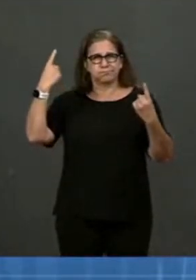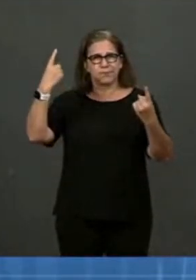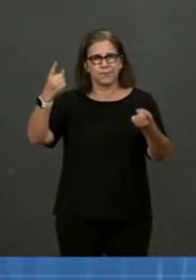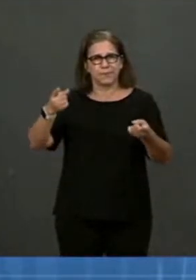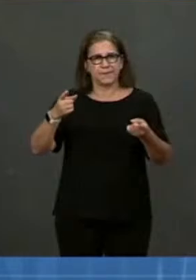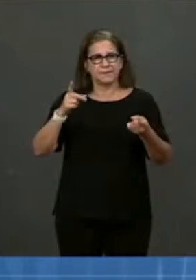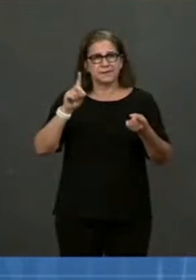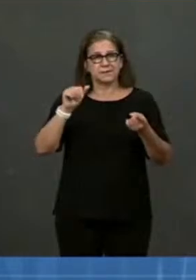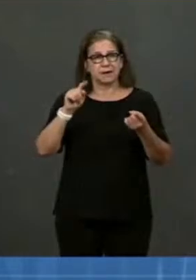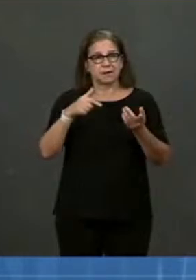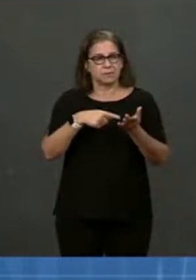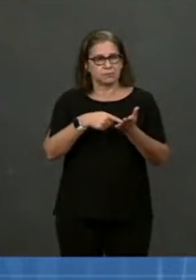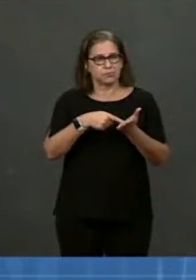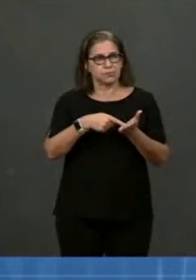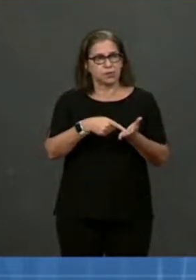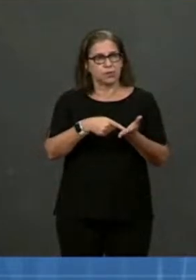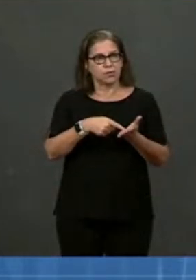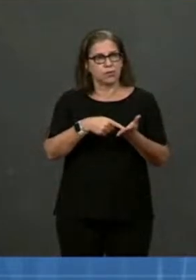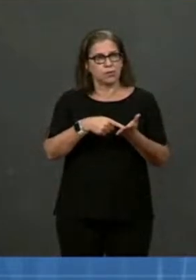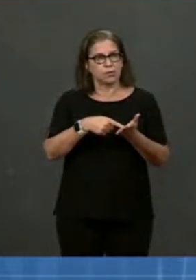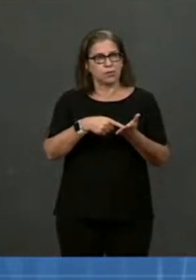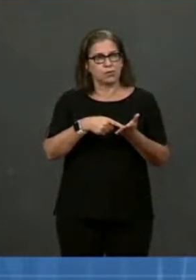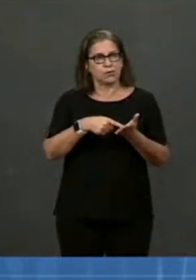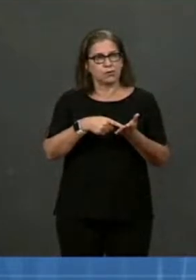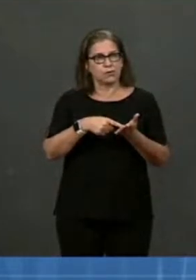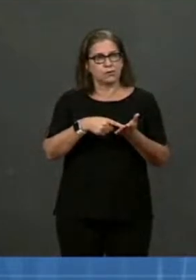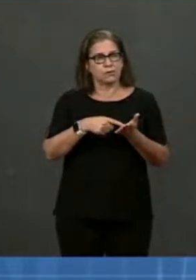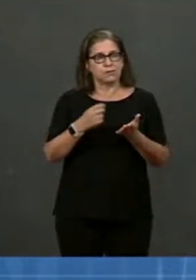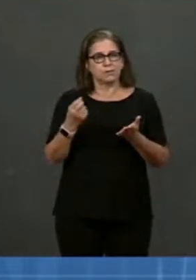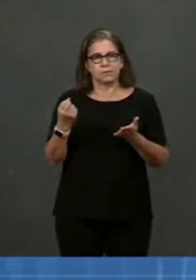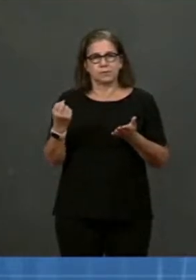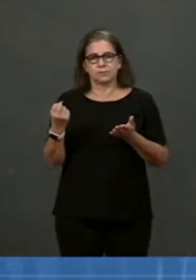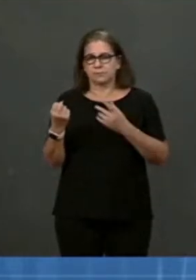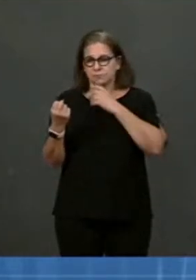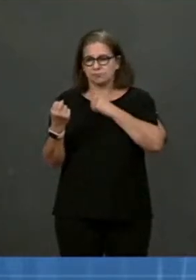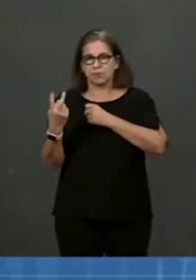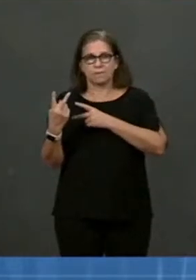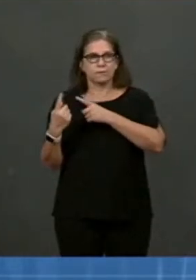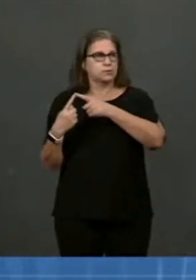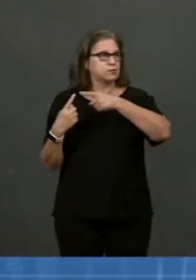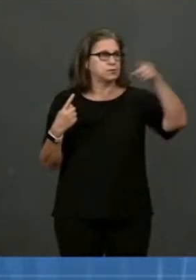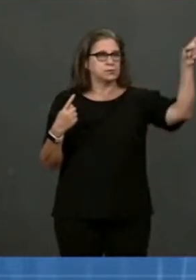ENTERED THEIR BOOSTING PROGRAM THAT IN THE BOOSTING THAT THEY